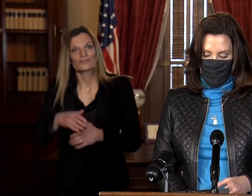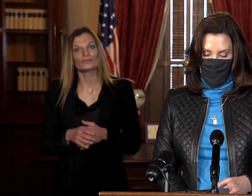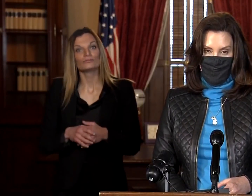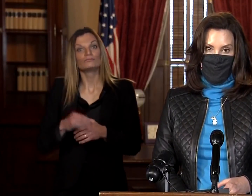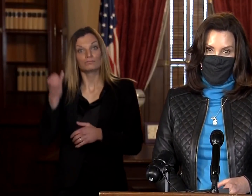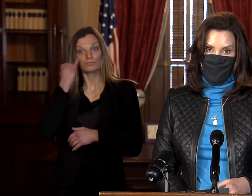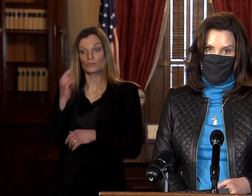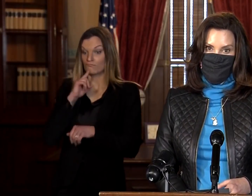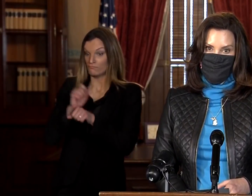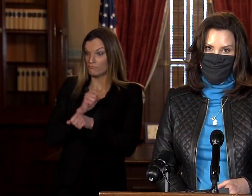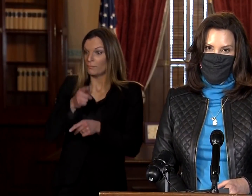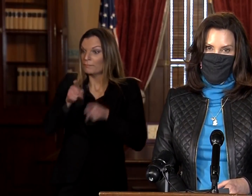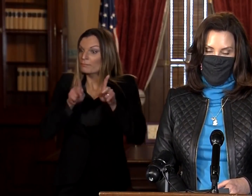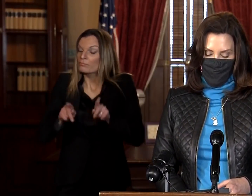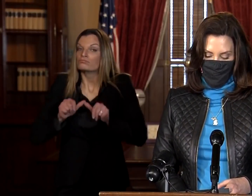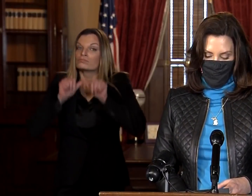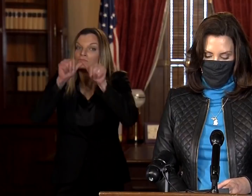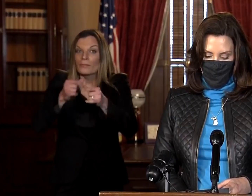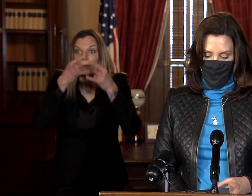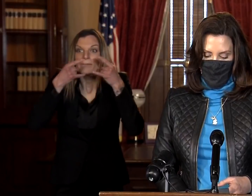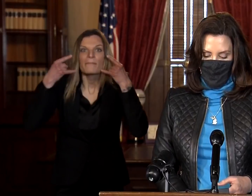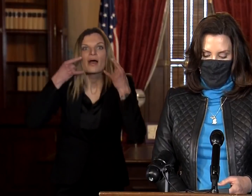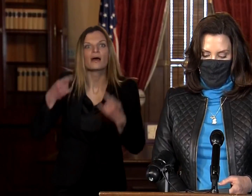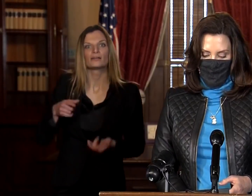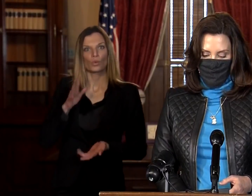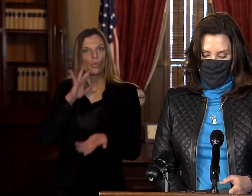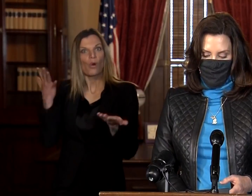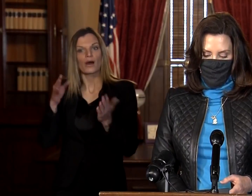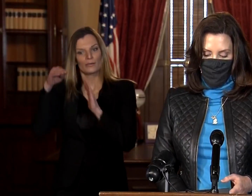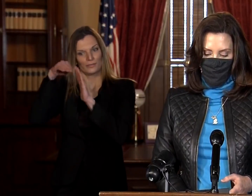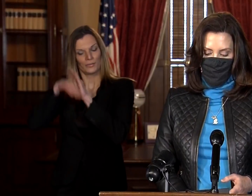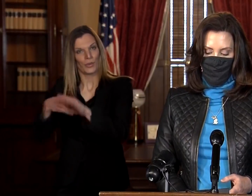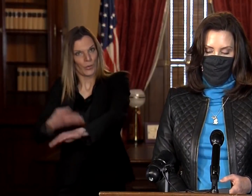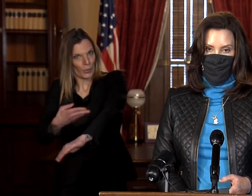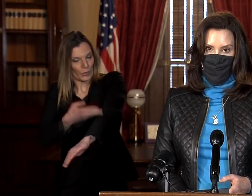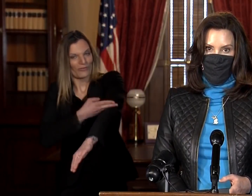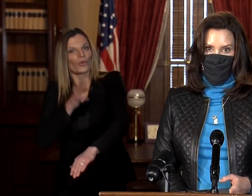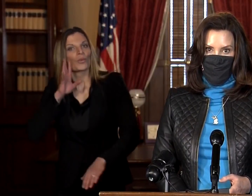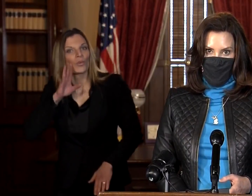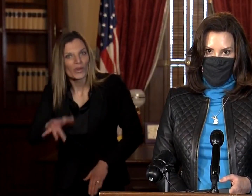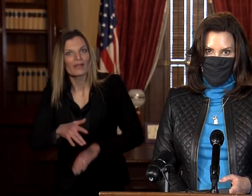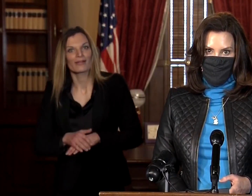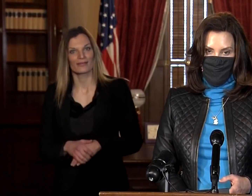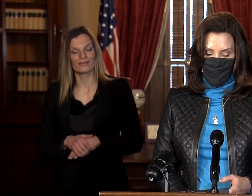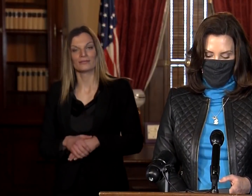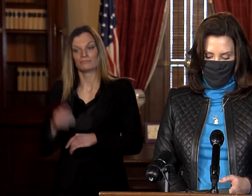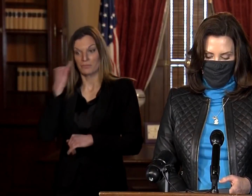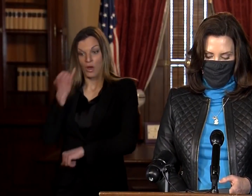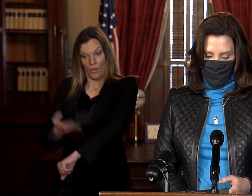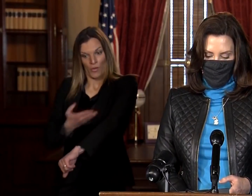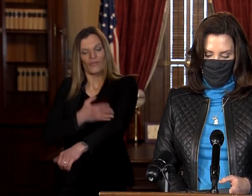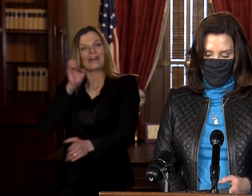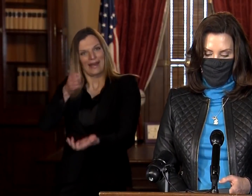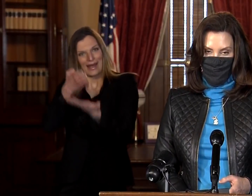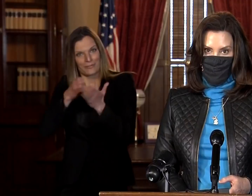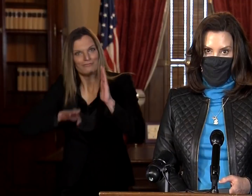spread of Covid-19 so that we can reengage more sectors of our can reengage more sectors of our economy and stay safe.